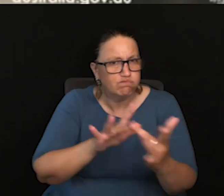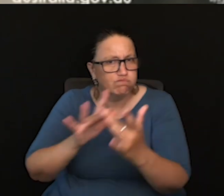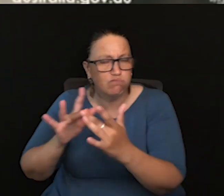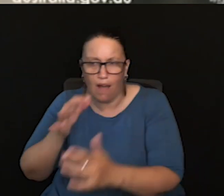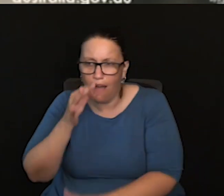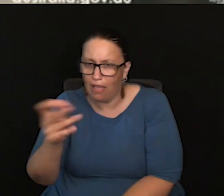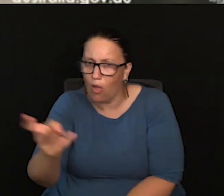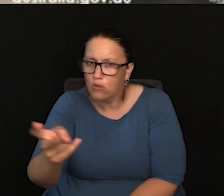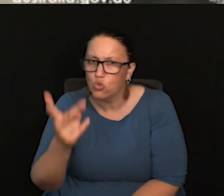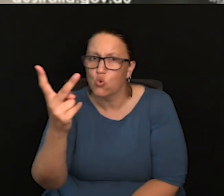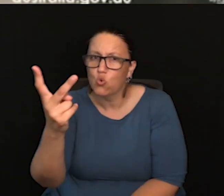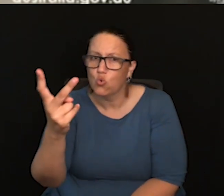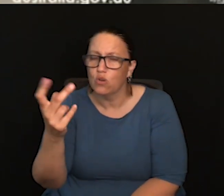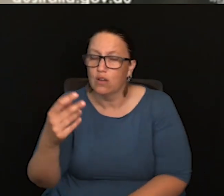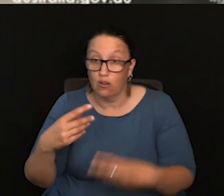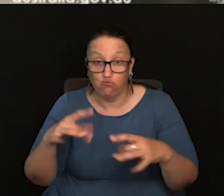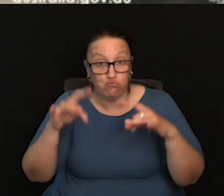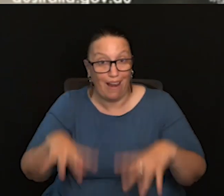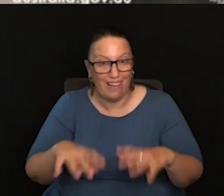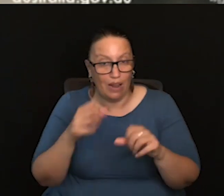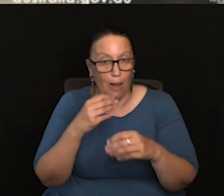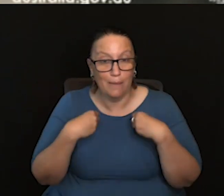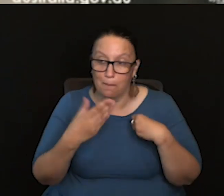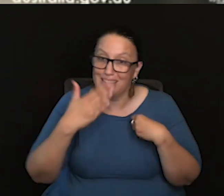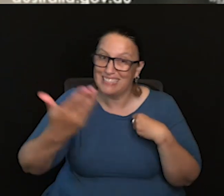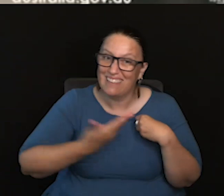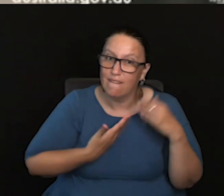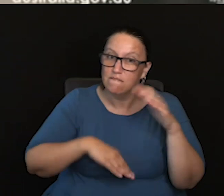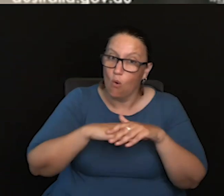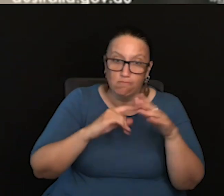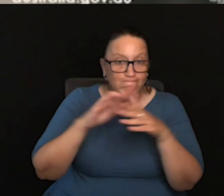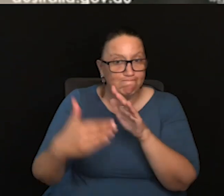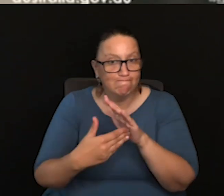And so, the TGA is continuing to work to bring forward, as quickly as possible,